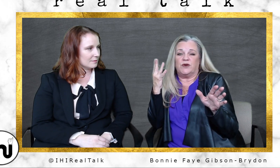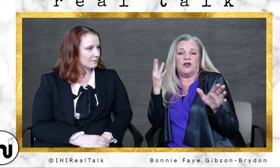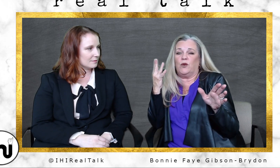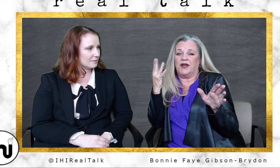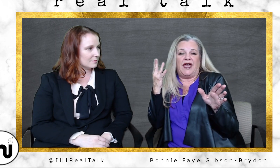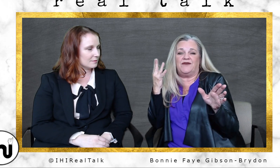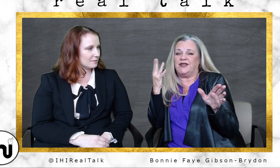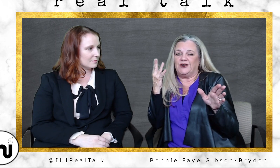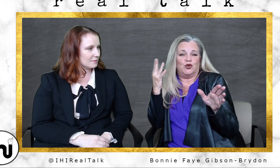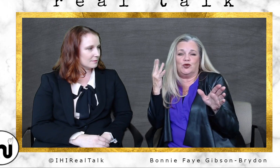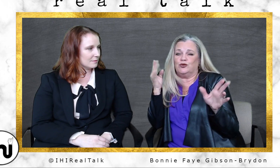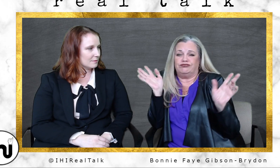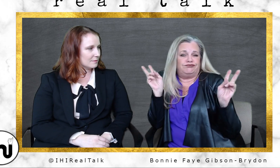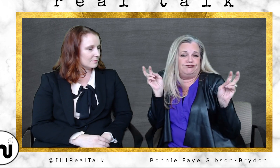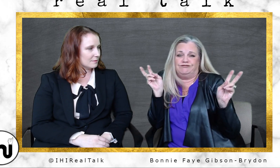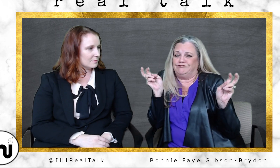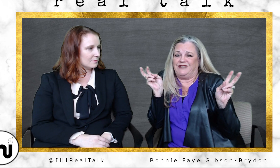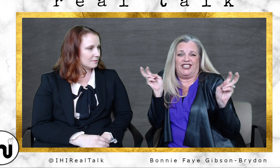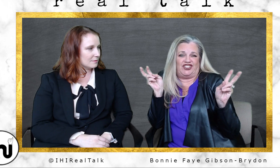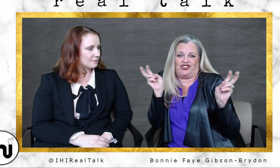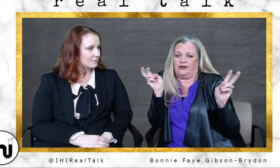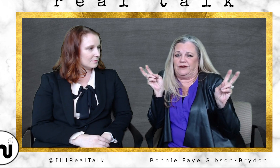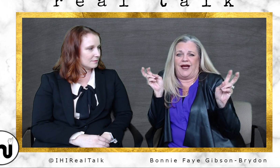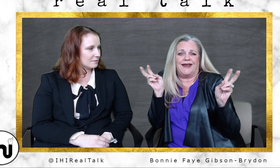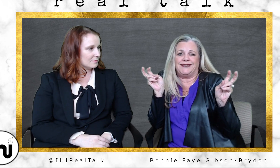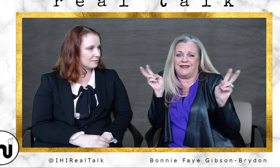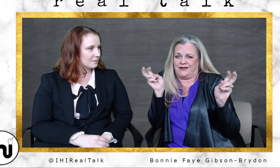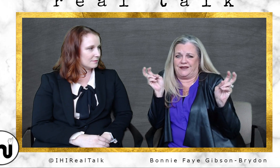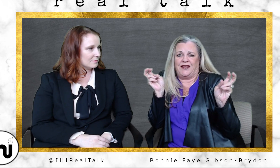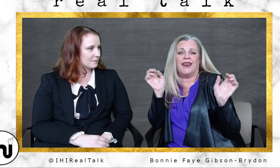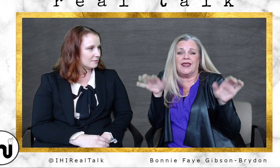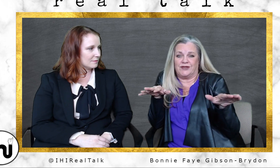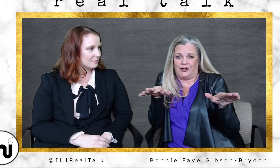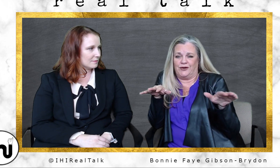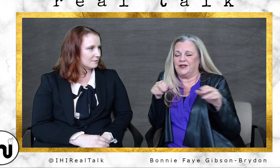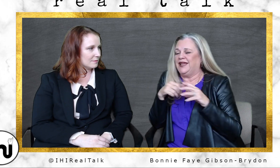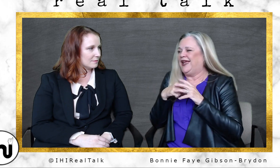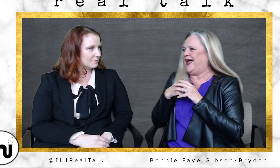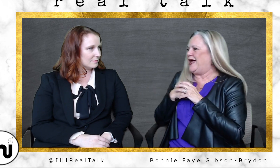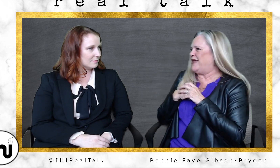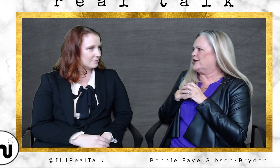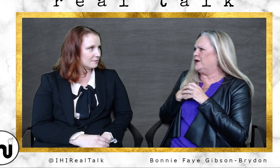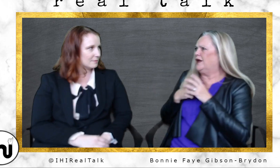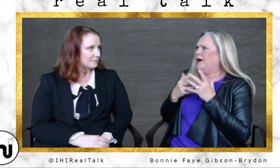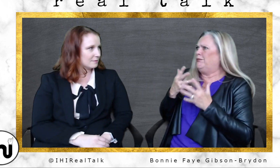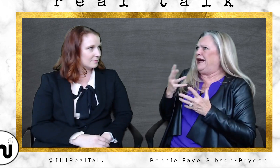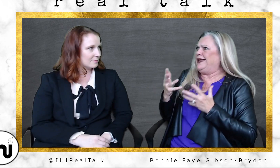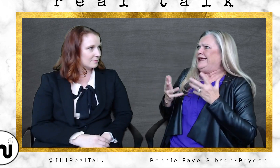don't want to have any new-ish ideas. Leave us alone." And I'm like going, "But it's